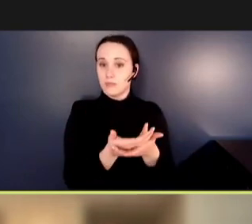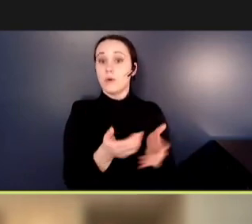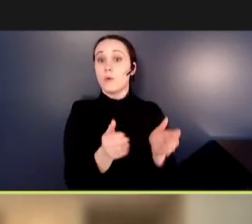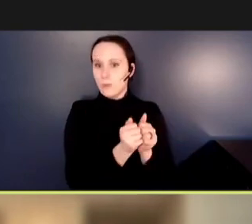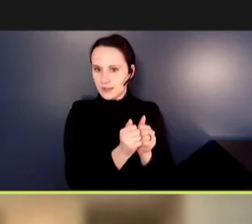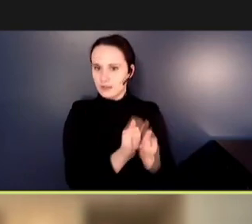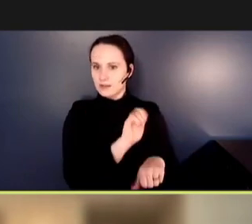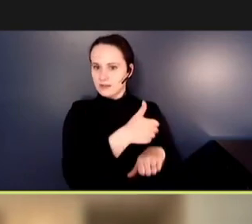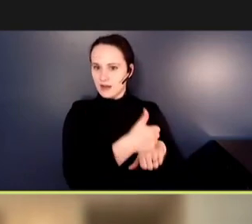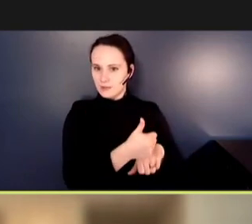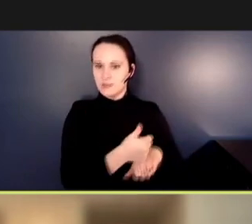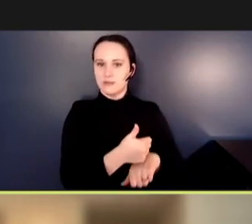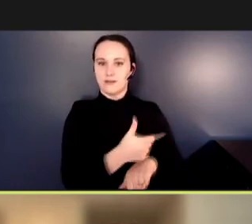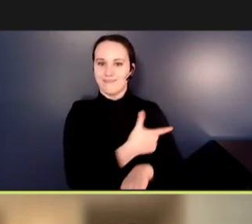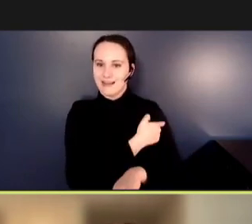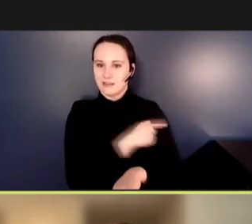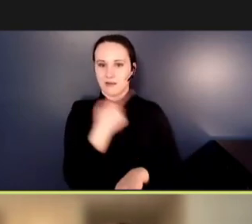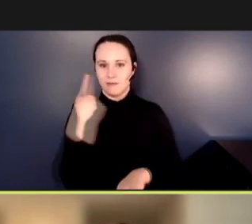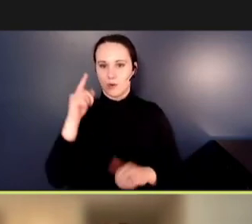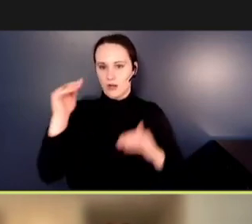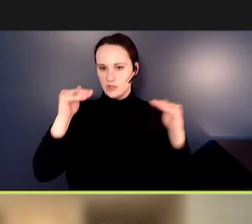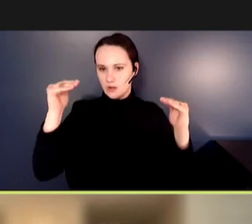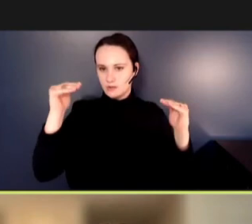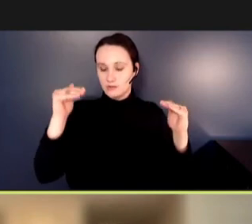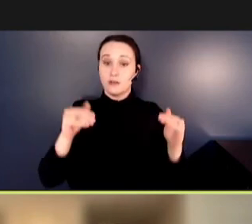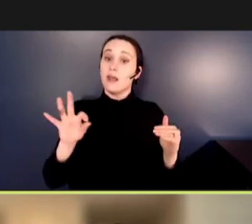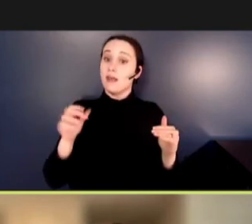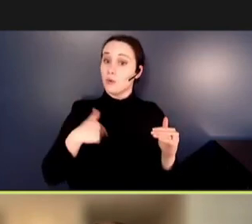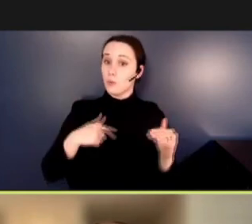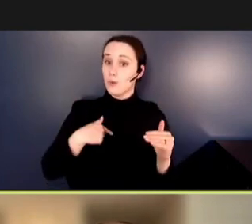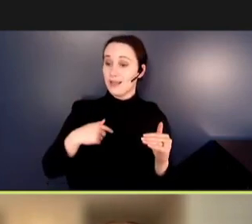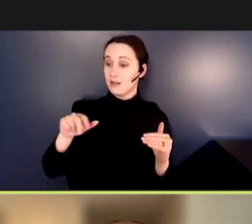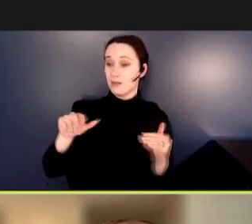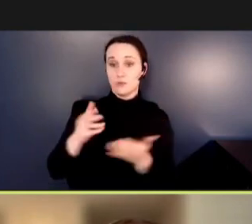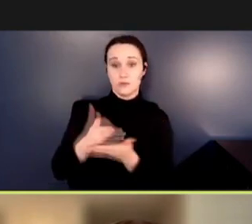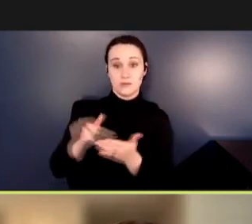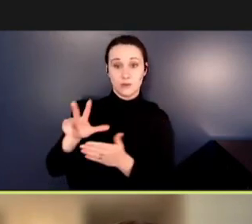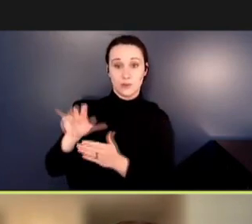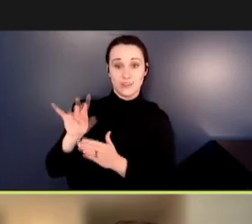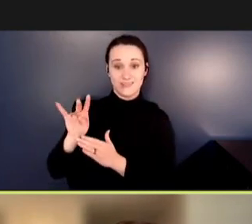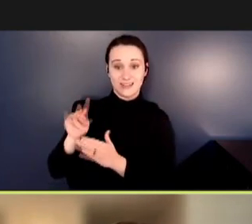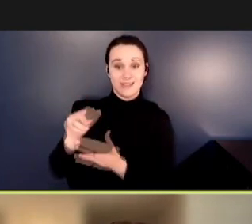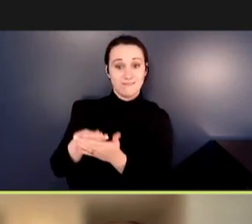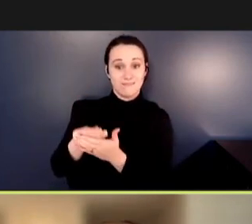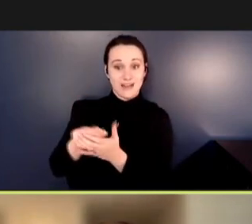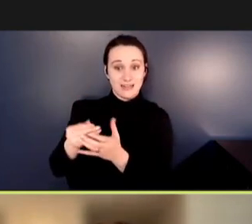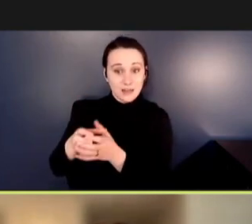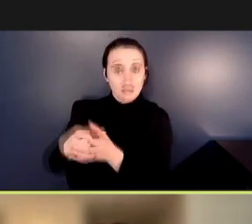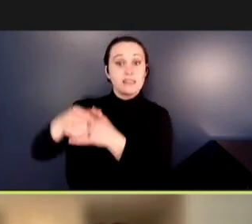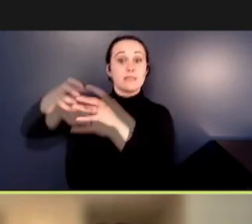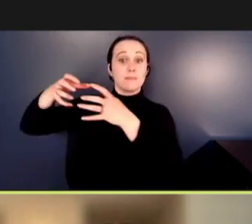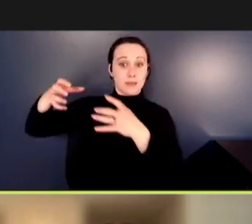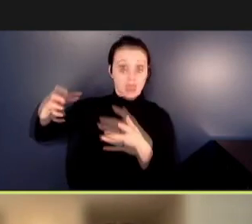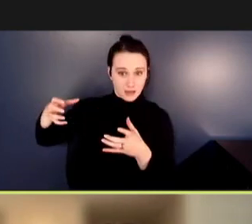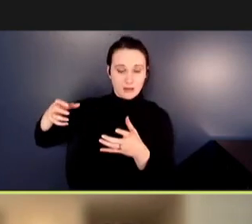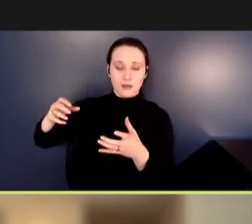for Adult. And so expanding 317 funding would allow for more improvement to vaccine education.